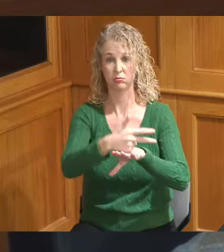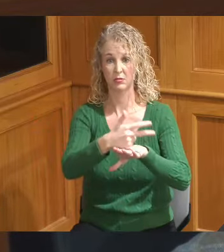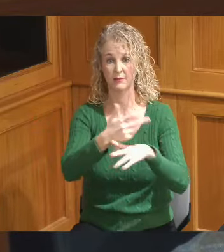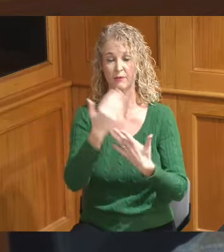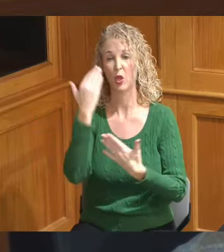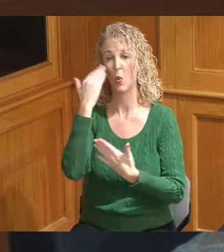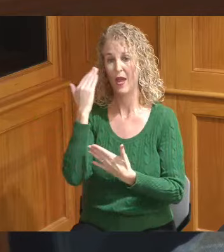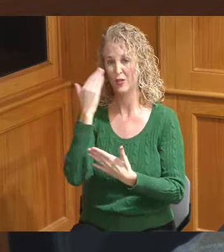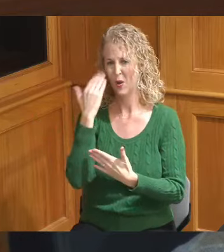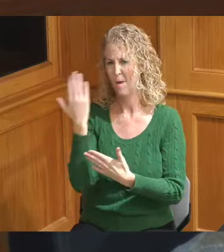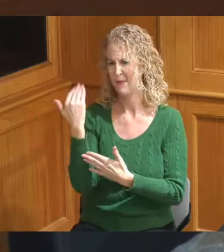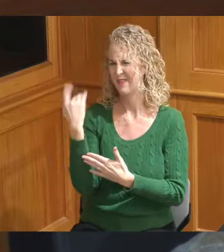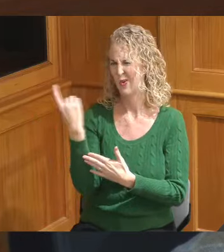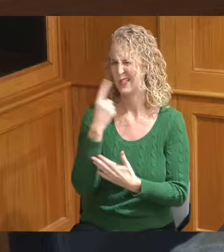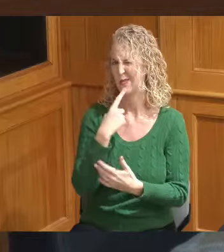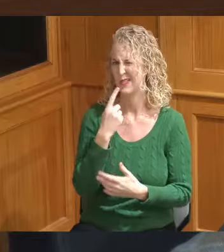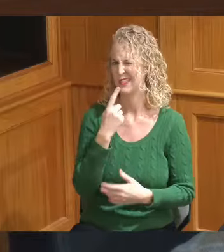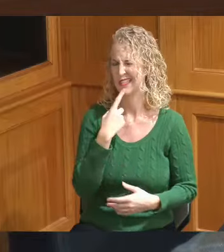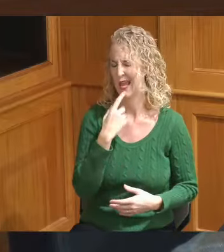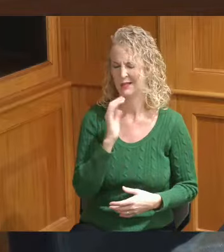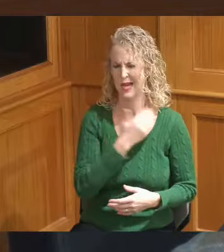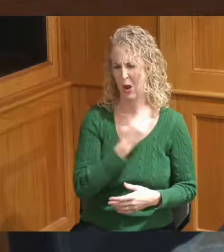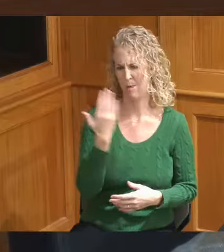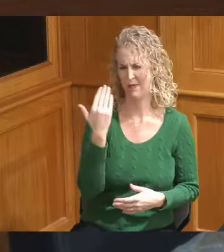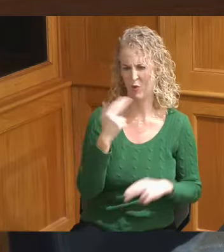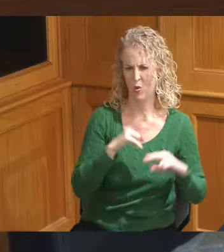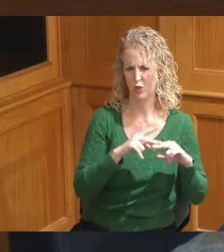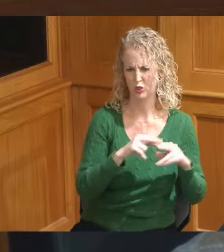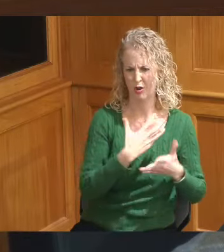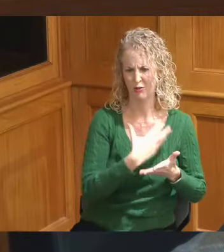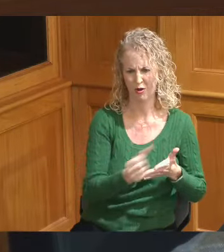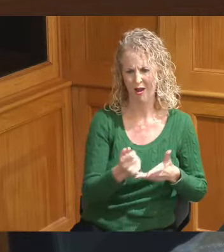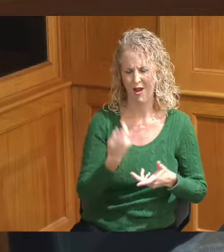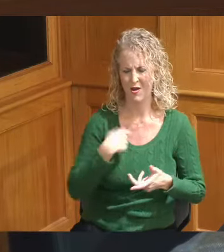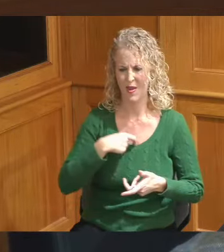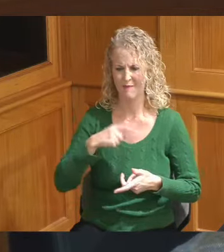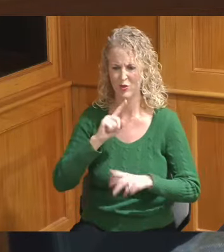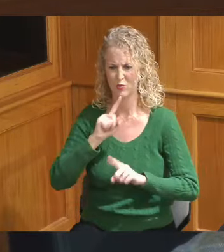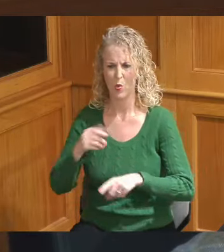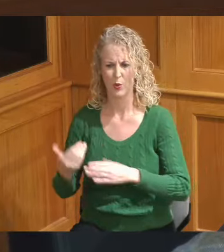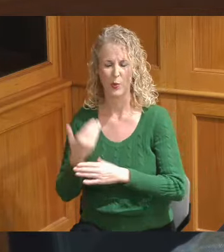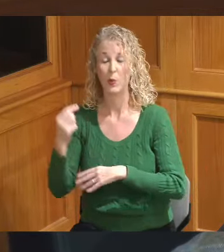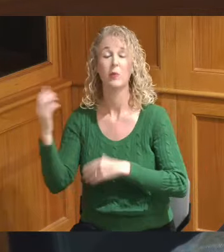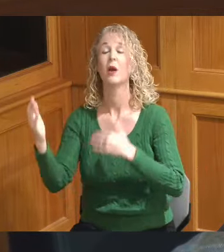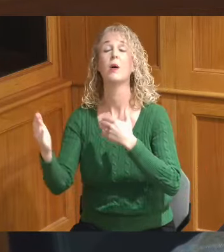they had mentioned something was out of stock or whatever. I don't know but whatever we can do to